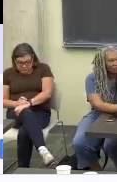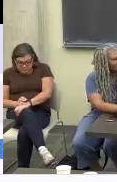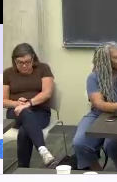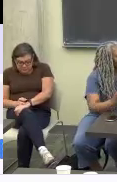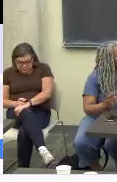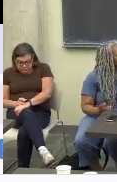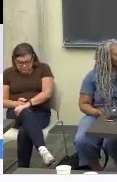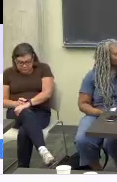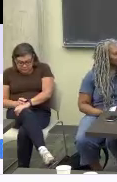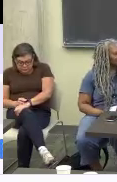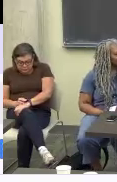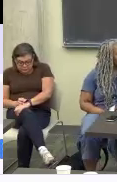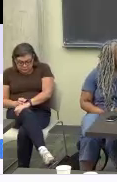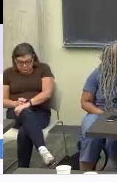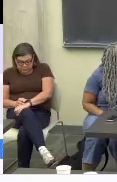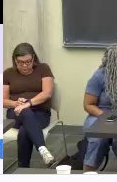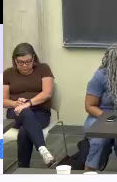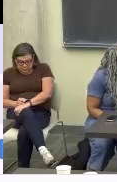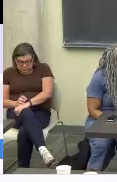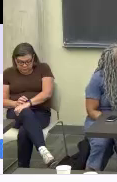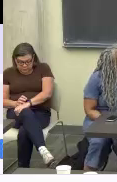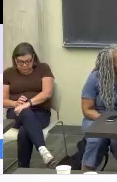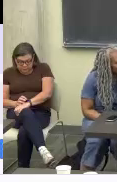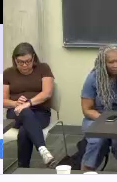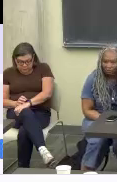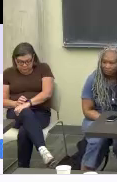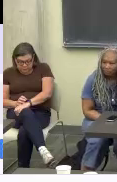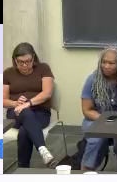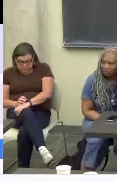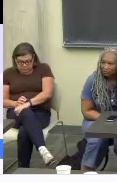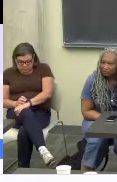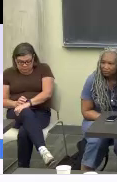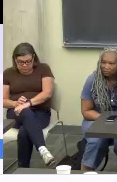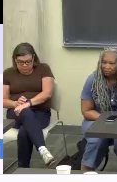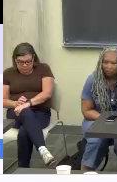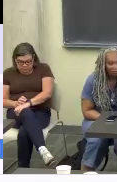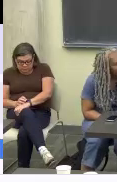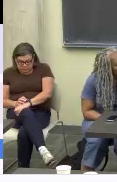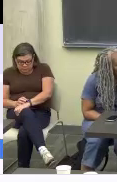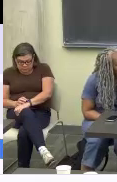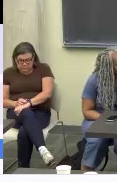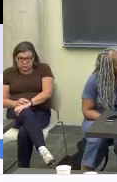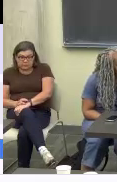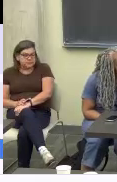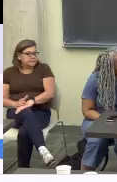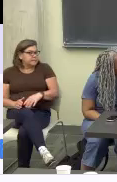I think it's Rochelle, you said something about No, sorry, Jean. You said something